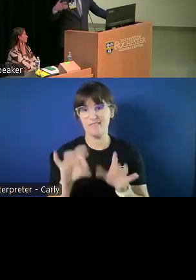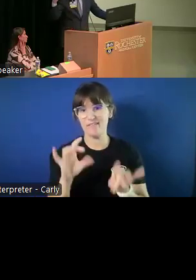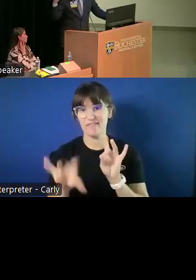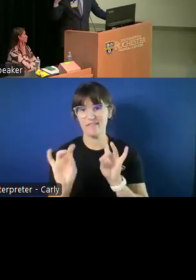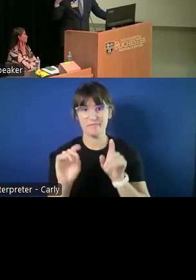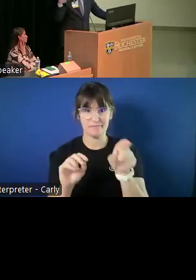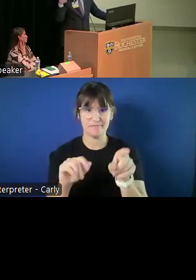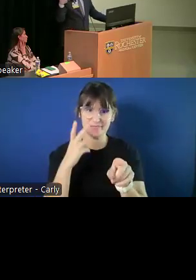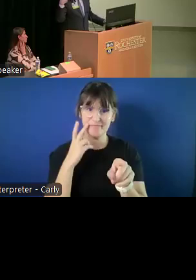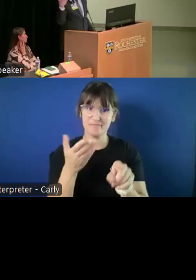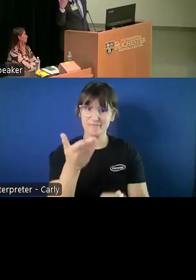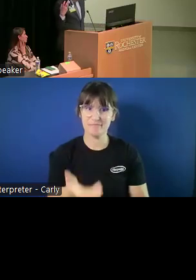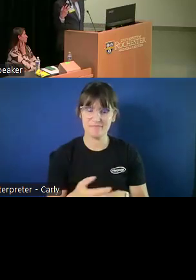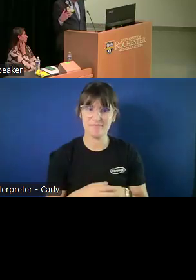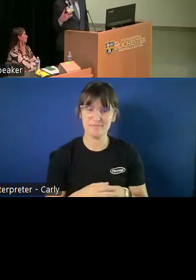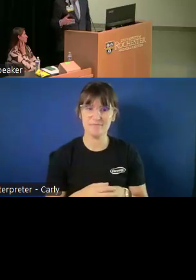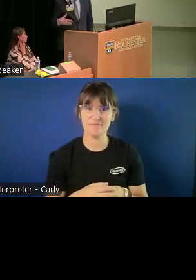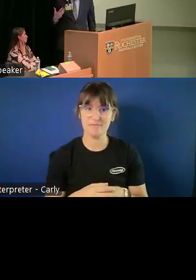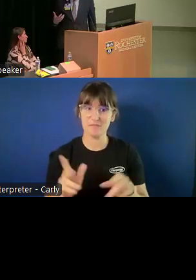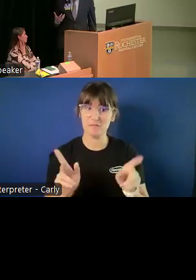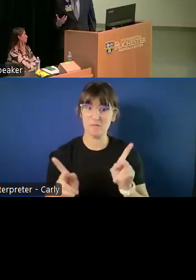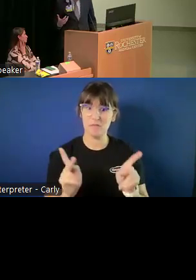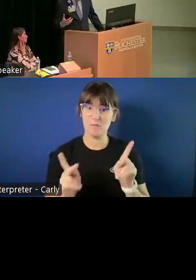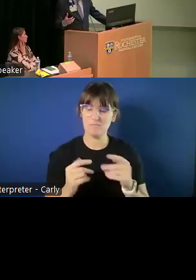you can kind of see this there this shows that people really hunger again for that meaningful